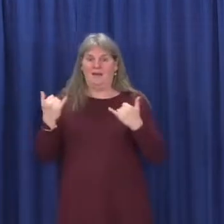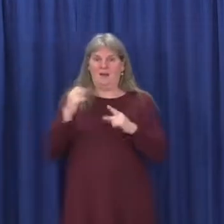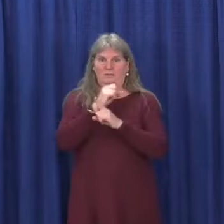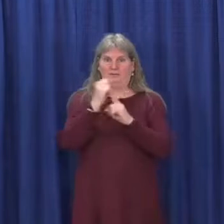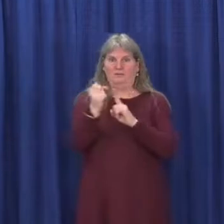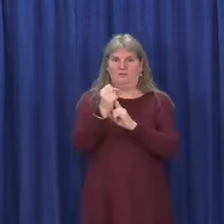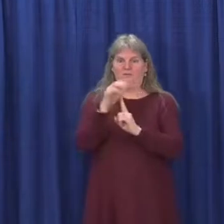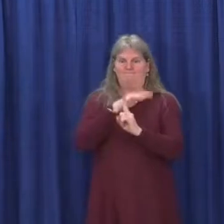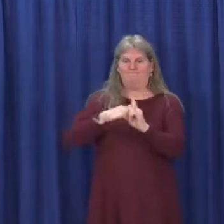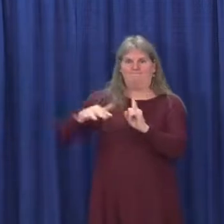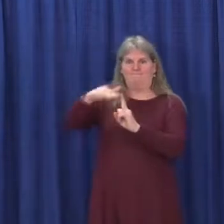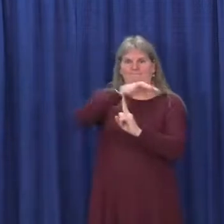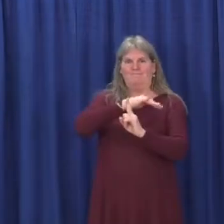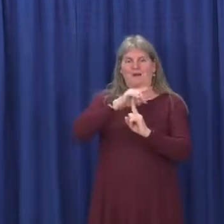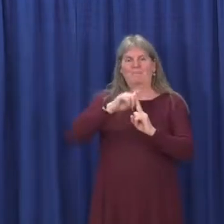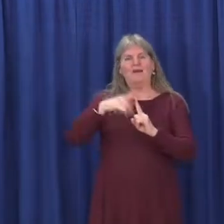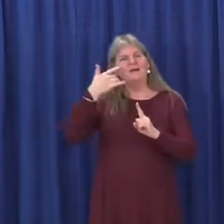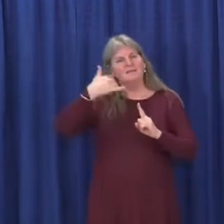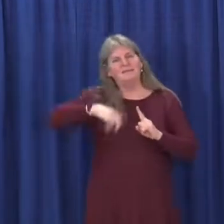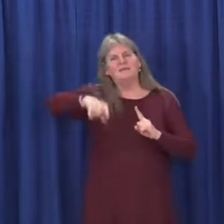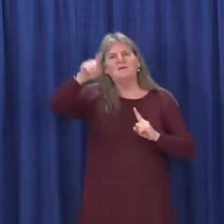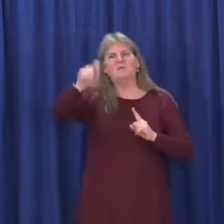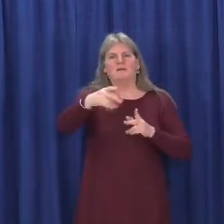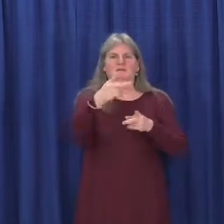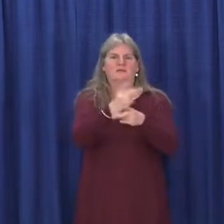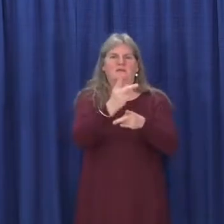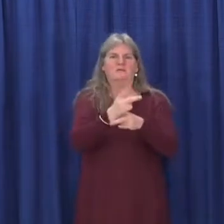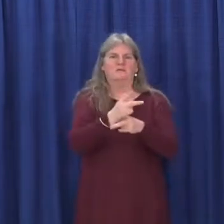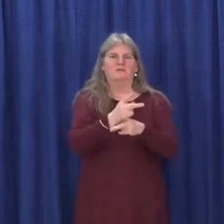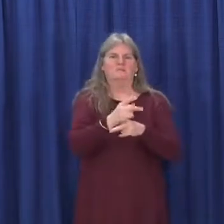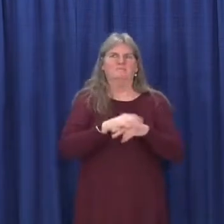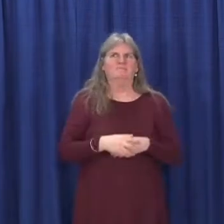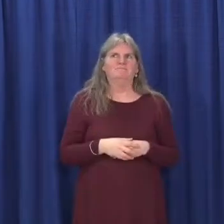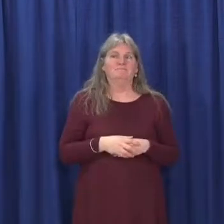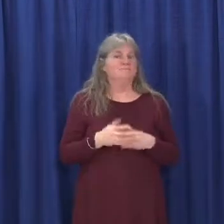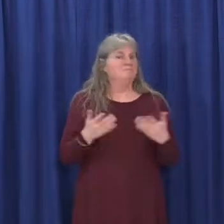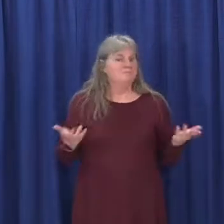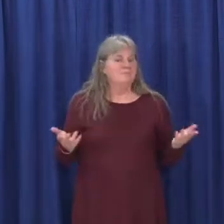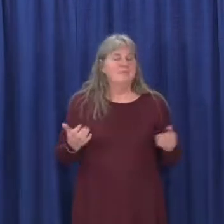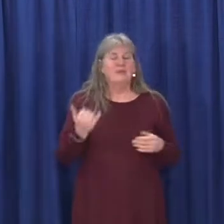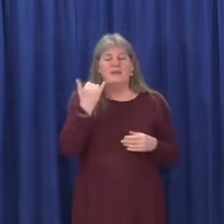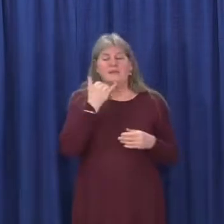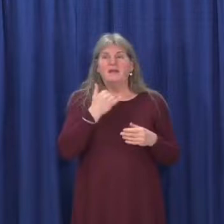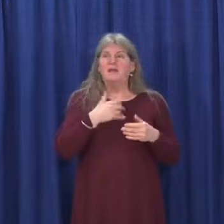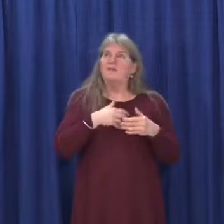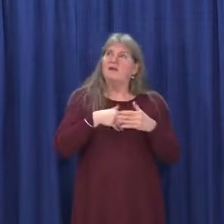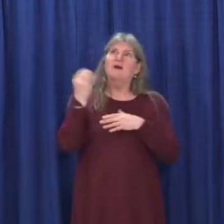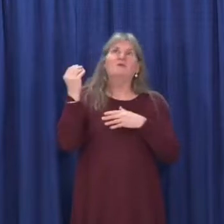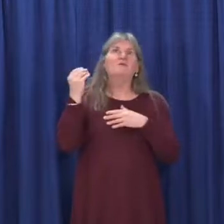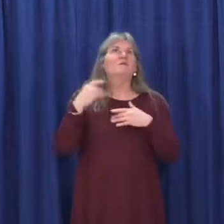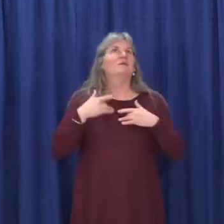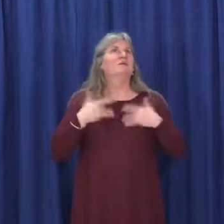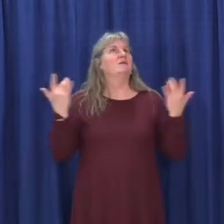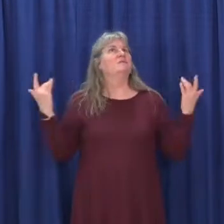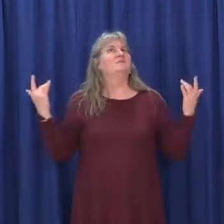we need to still be cautious. If you're out and about, limit your-- limit your indoor gatherings to 25 people or 50%